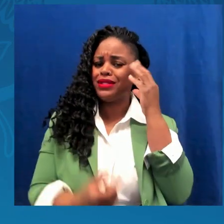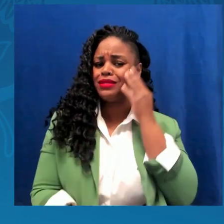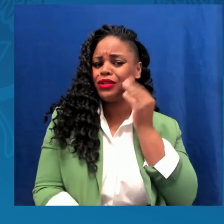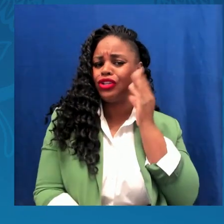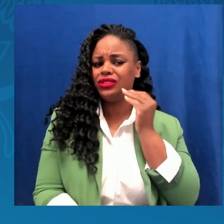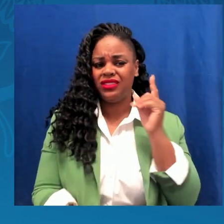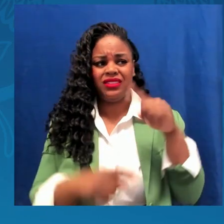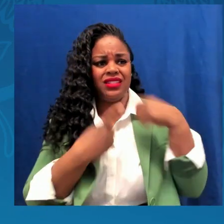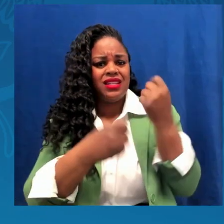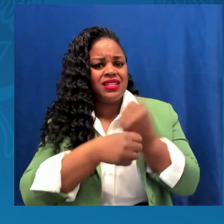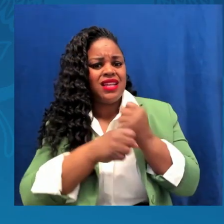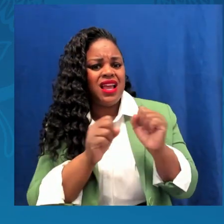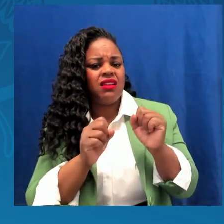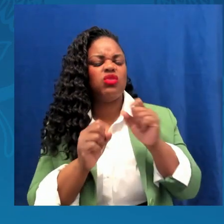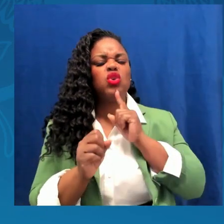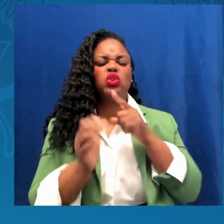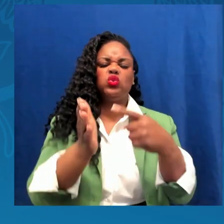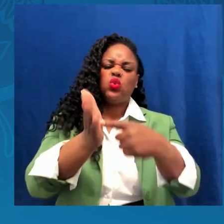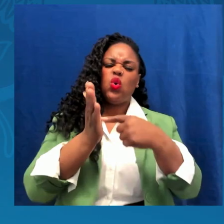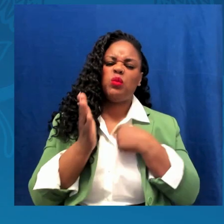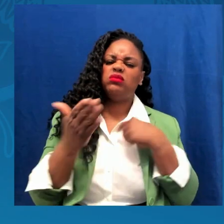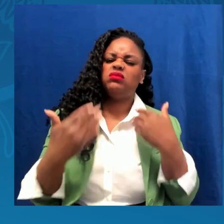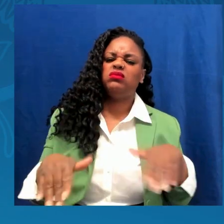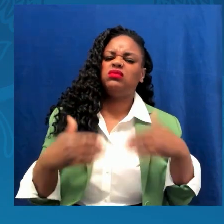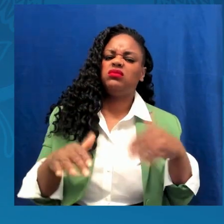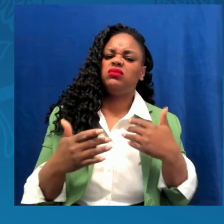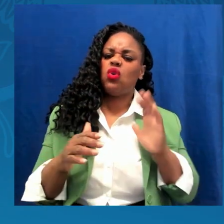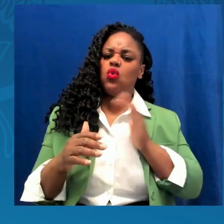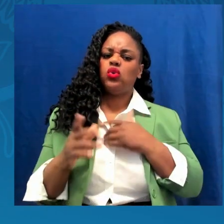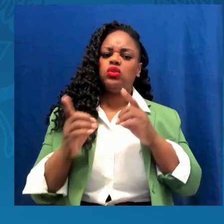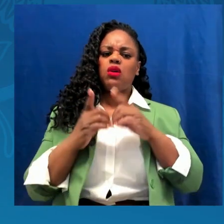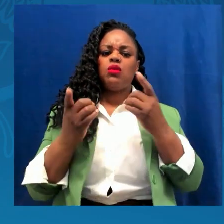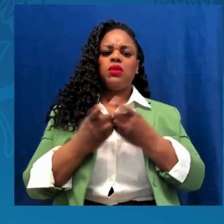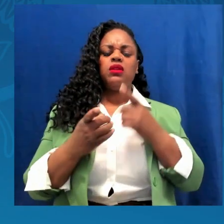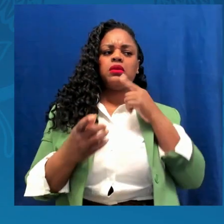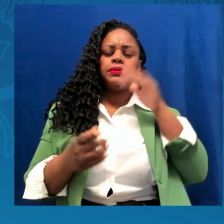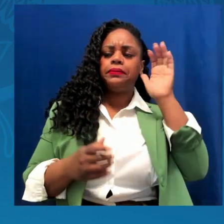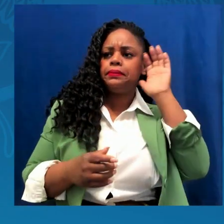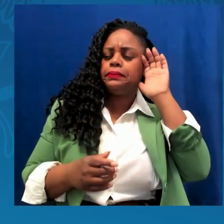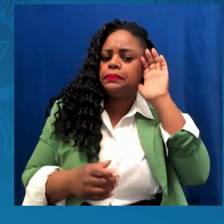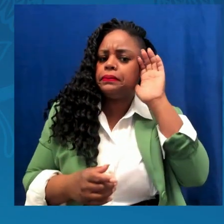We at the Department of Education are listening. We understand students ability to remain